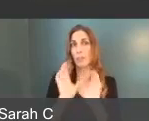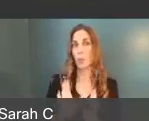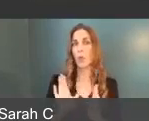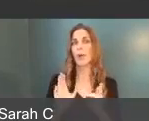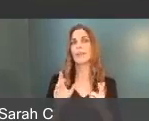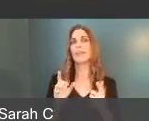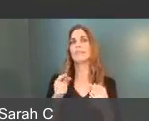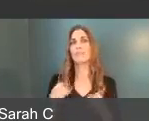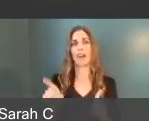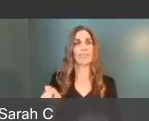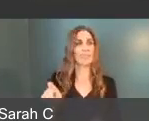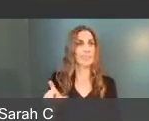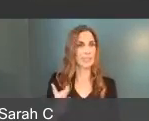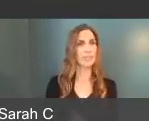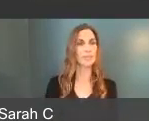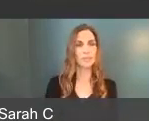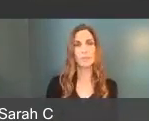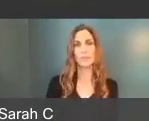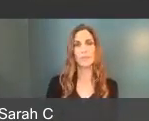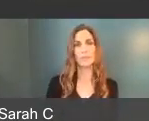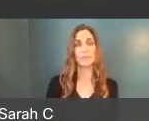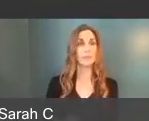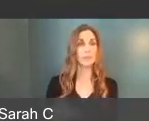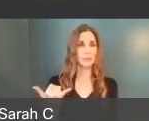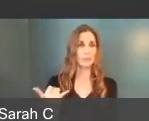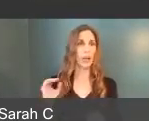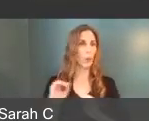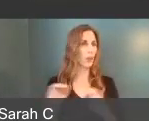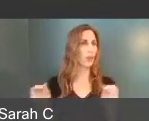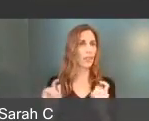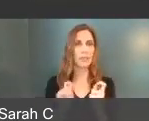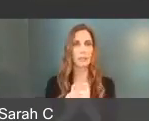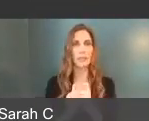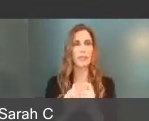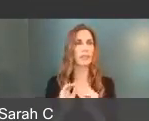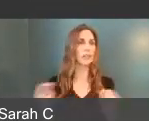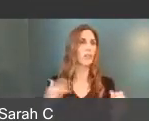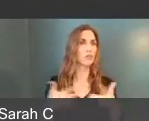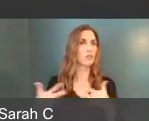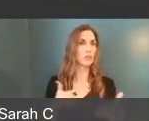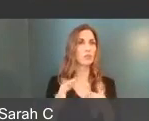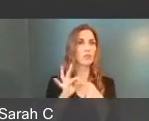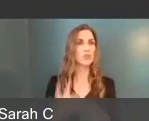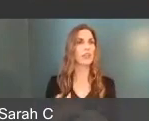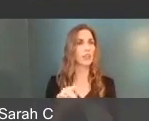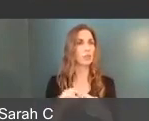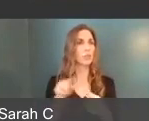to be but nothing specific or concerning as it relates to County facilities at the moment.